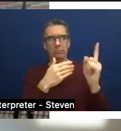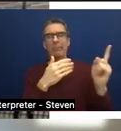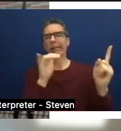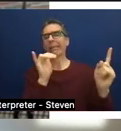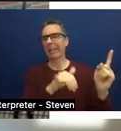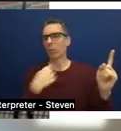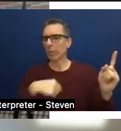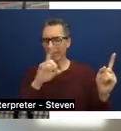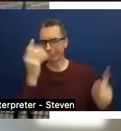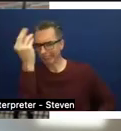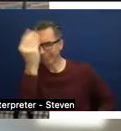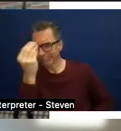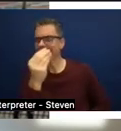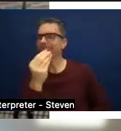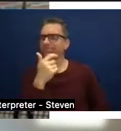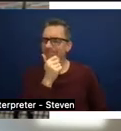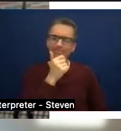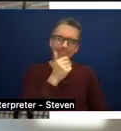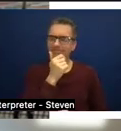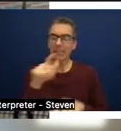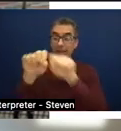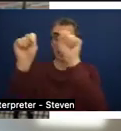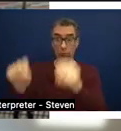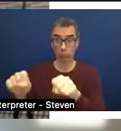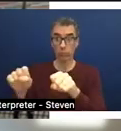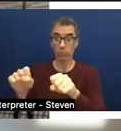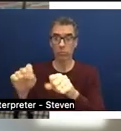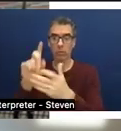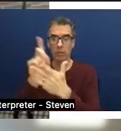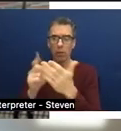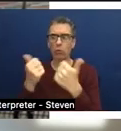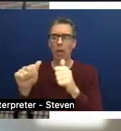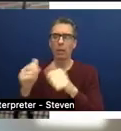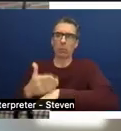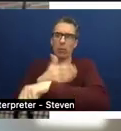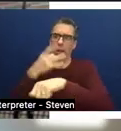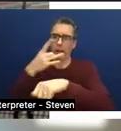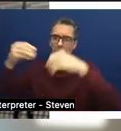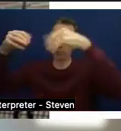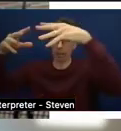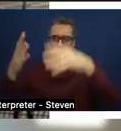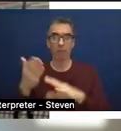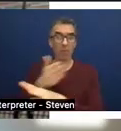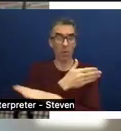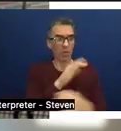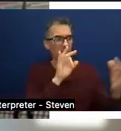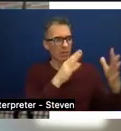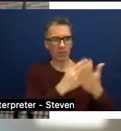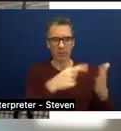with the design of the station structure. We heard a lot from folks that feeling safe and secure while they're waiting